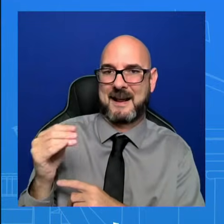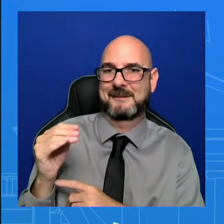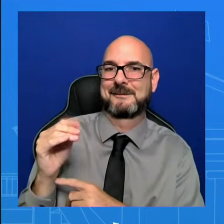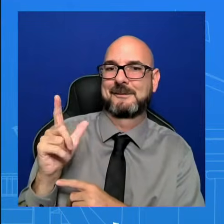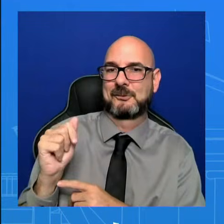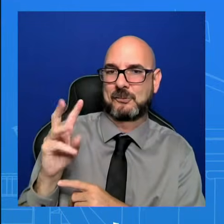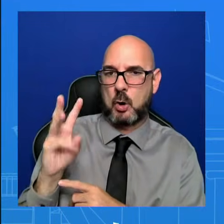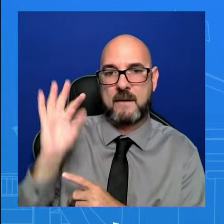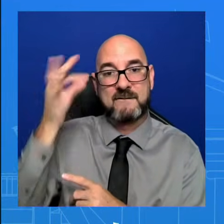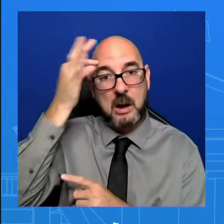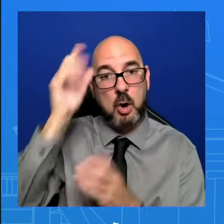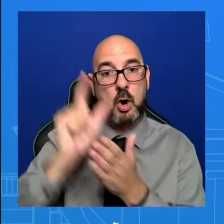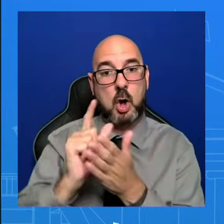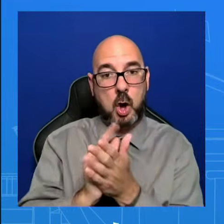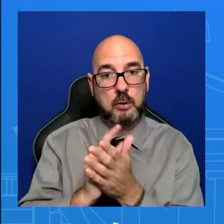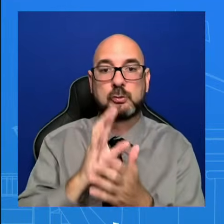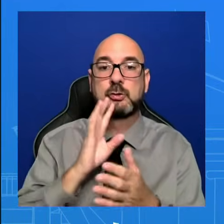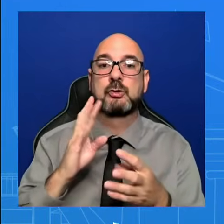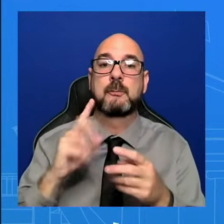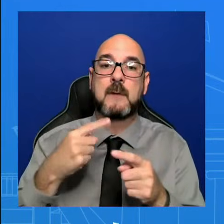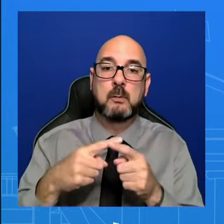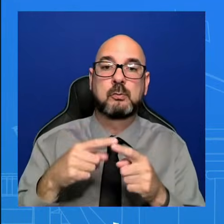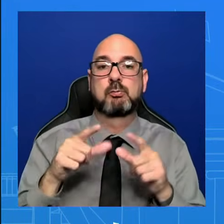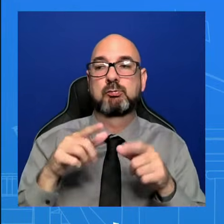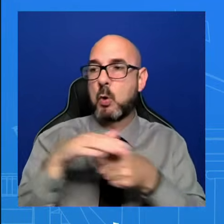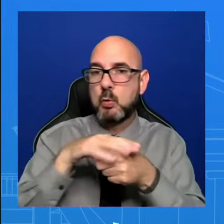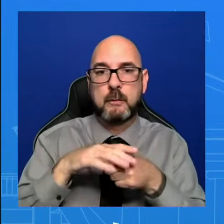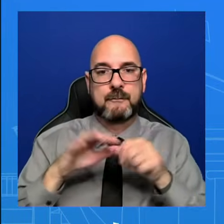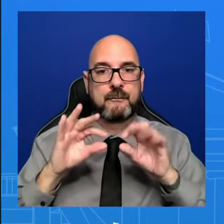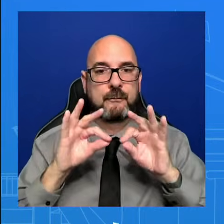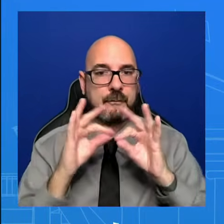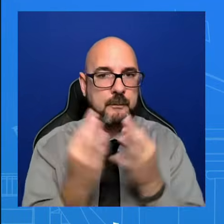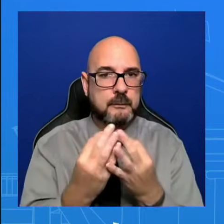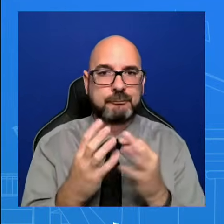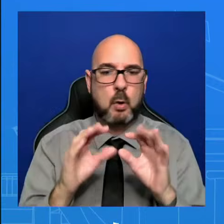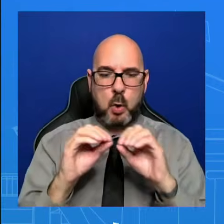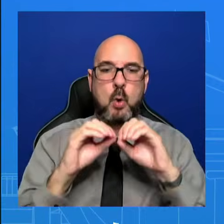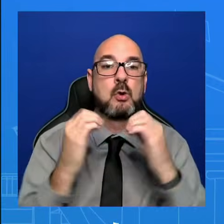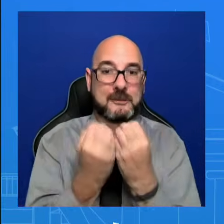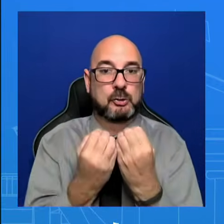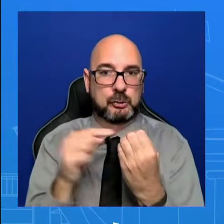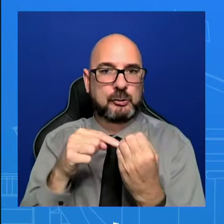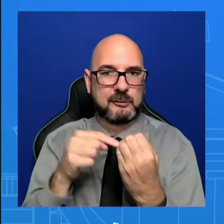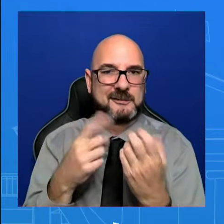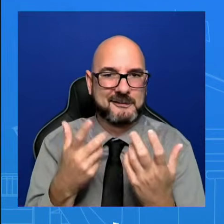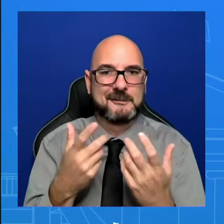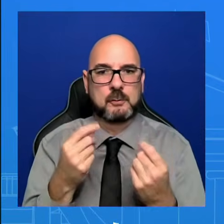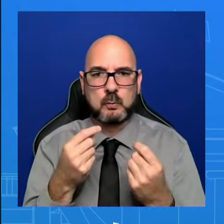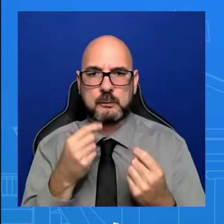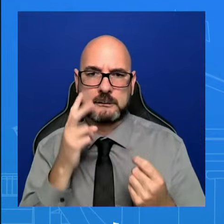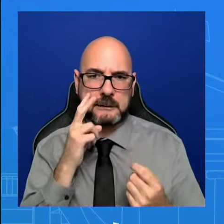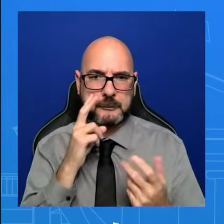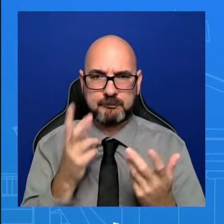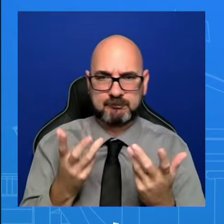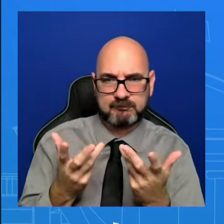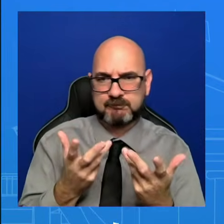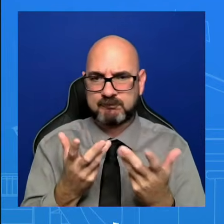and what is all being reported on the ground, that is something that I'm -- that local law enforcement certainly is looking into.